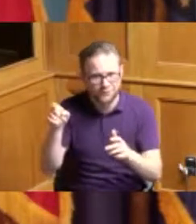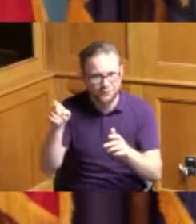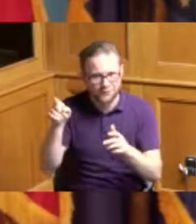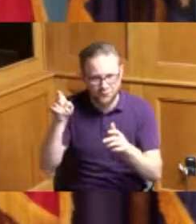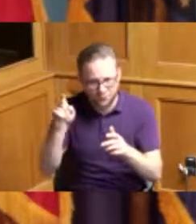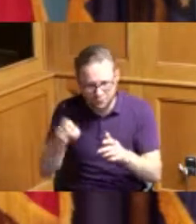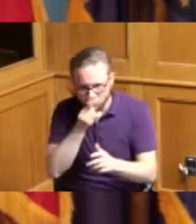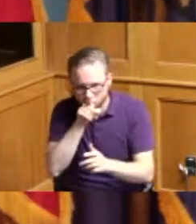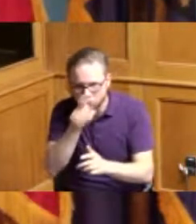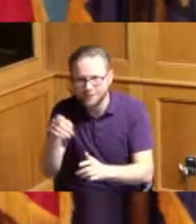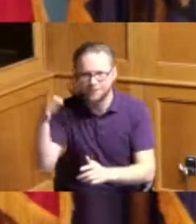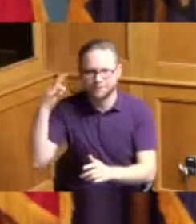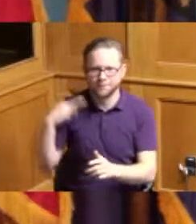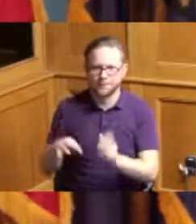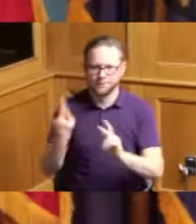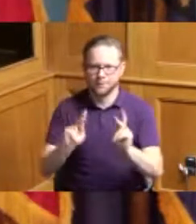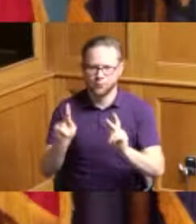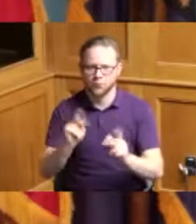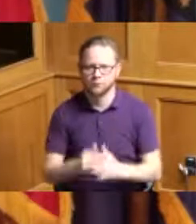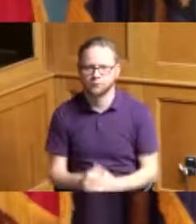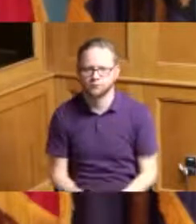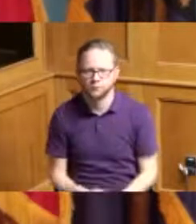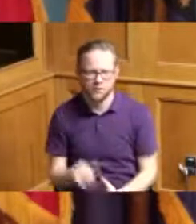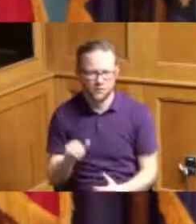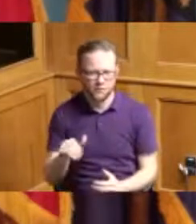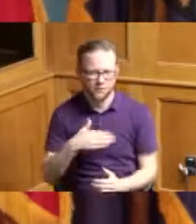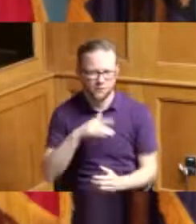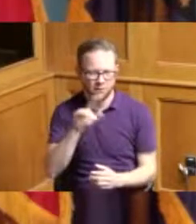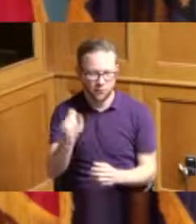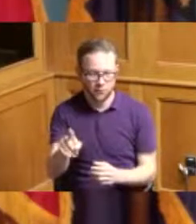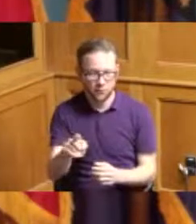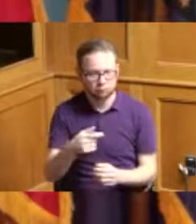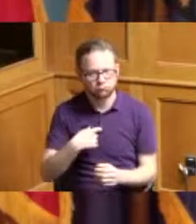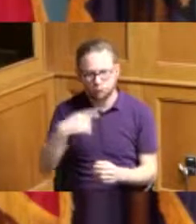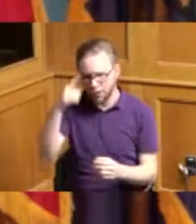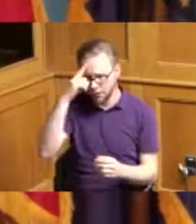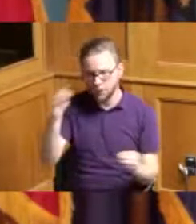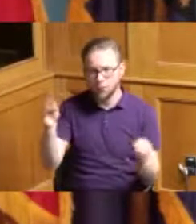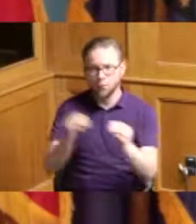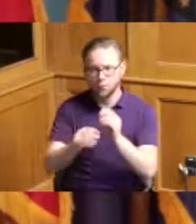do our billing so those are the questions I have I do think more people need to be a part of this